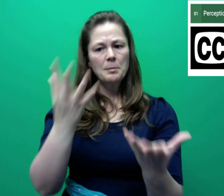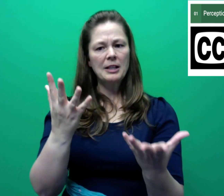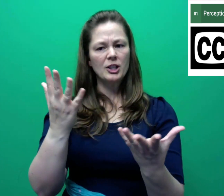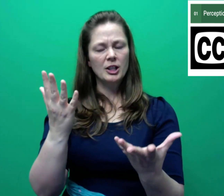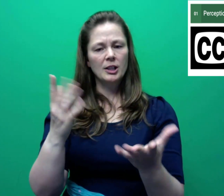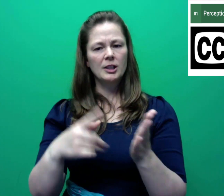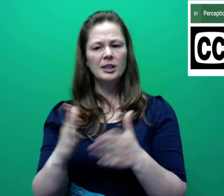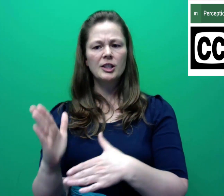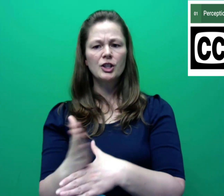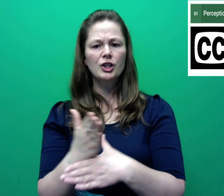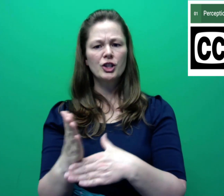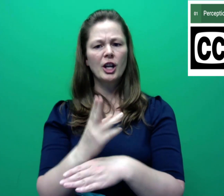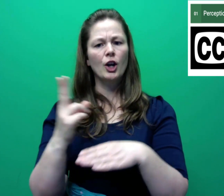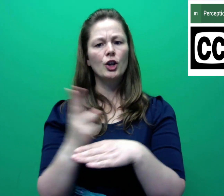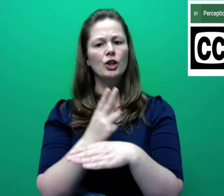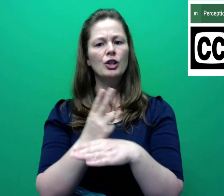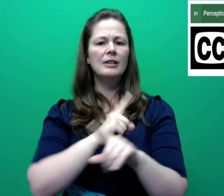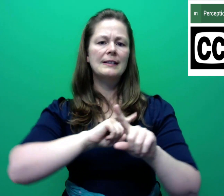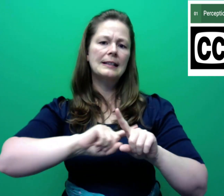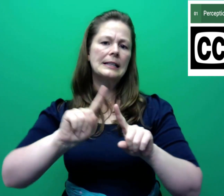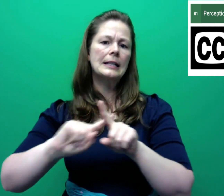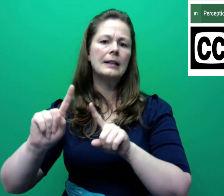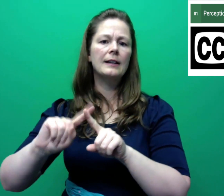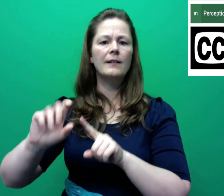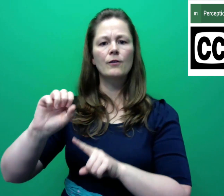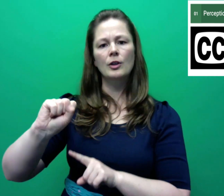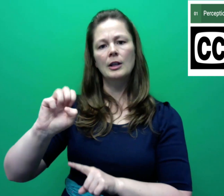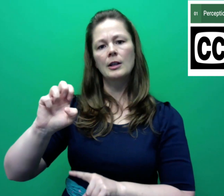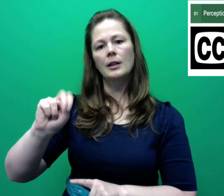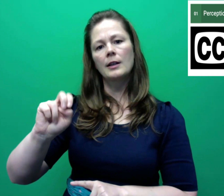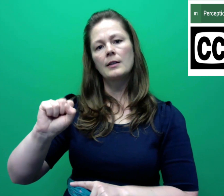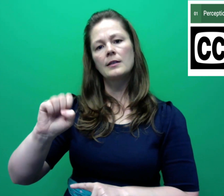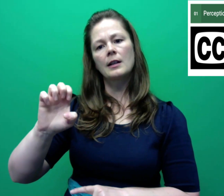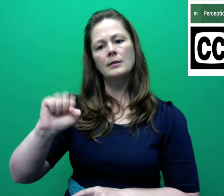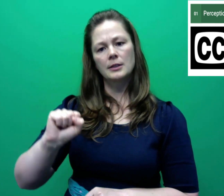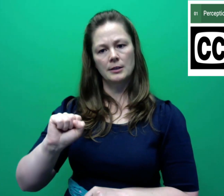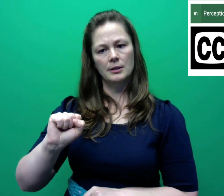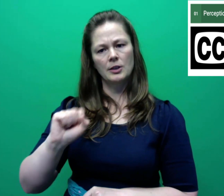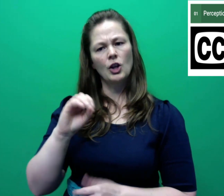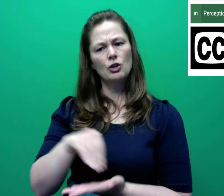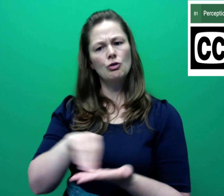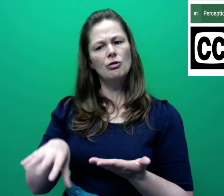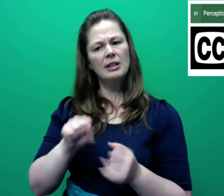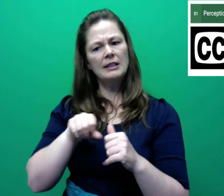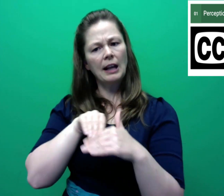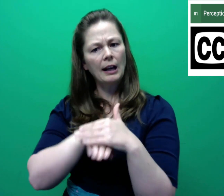Perception means that information is presented using multiple senses so that